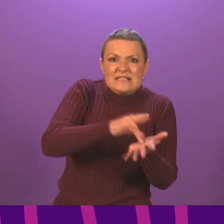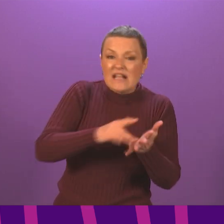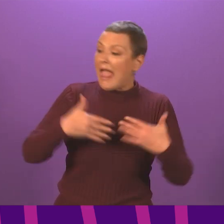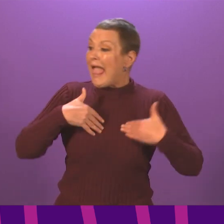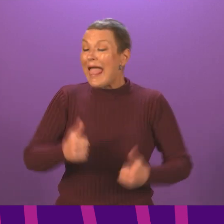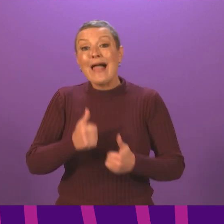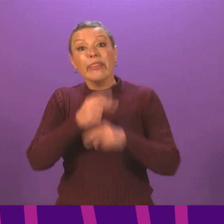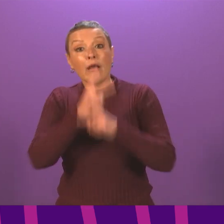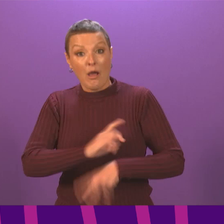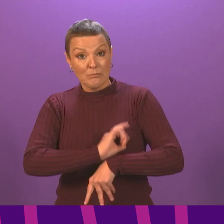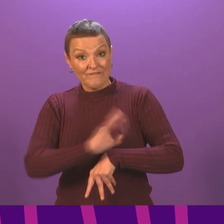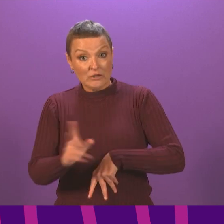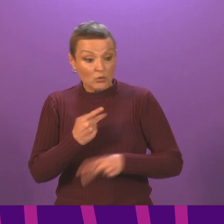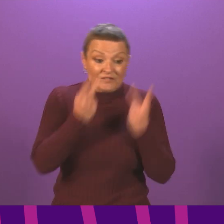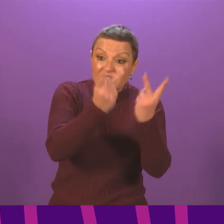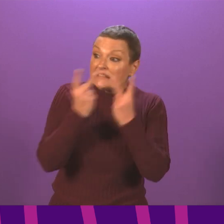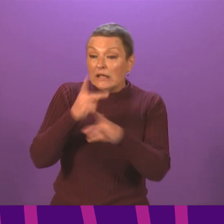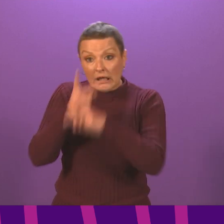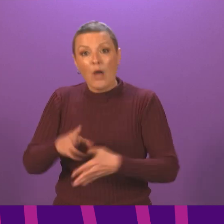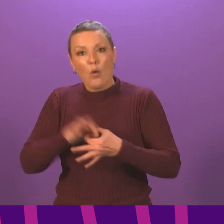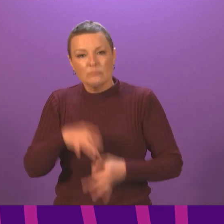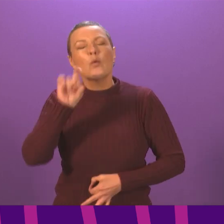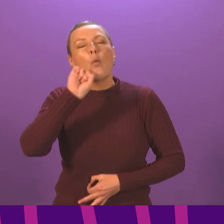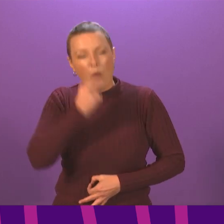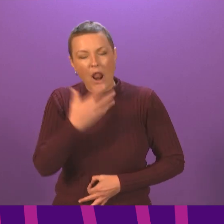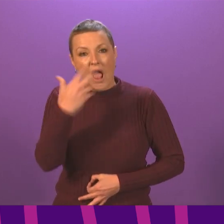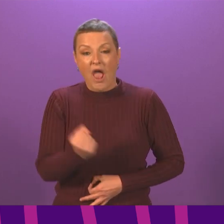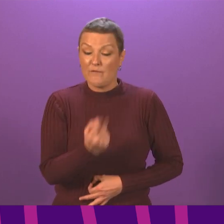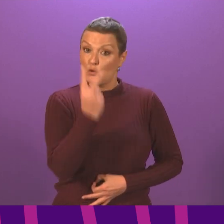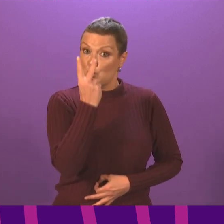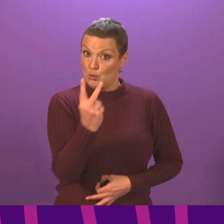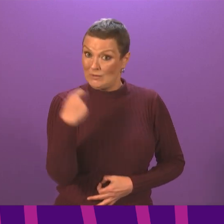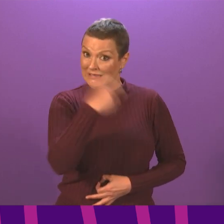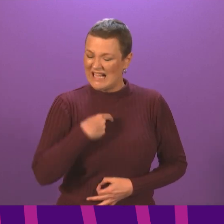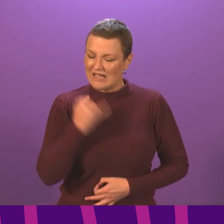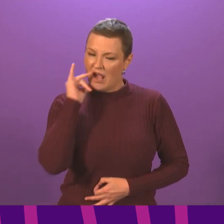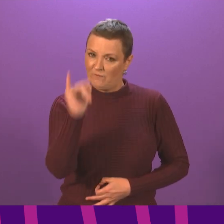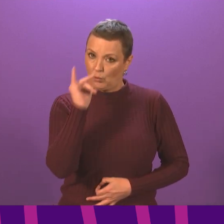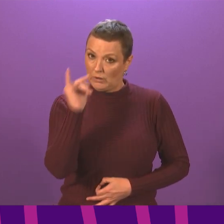the community, and the healthcare professionals who visit care homes, will receive twice-weekly